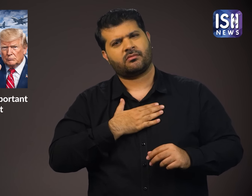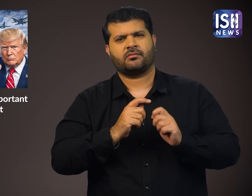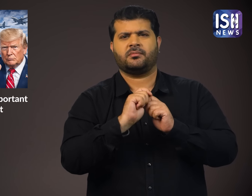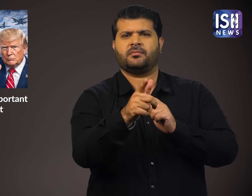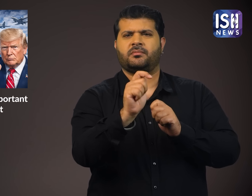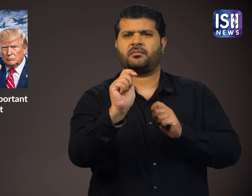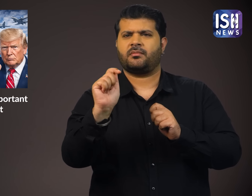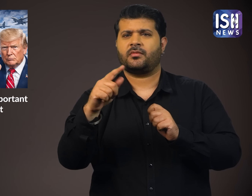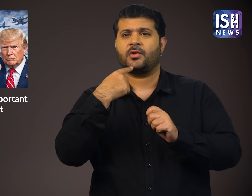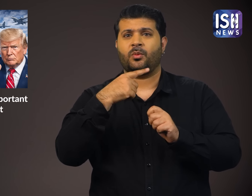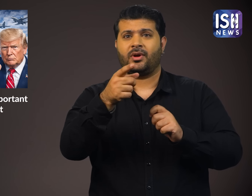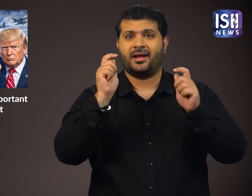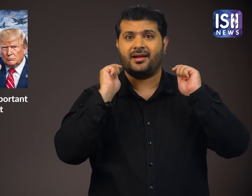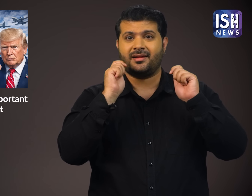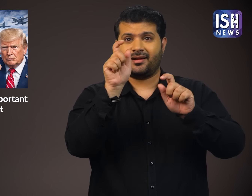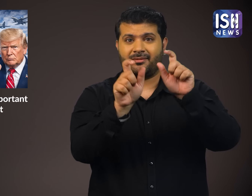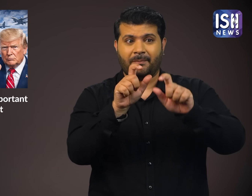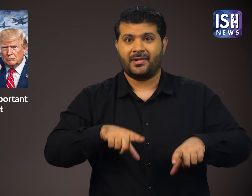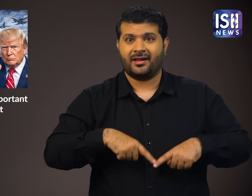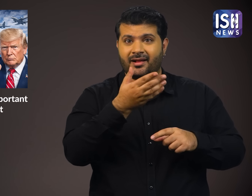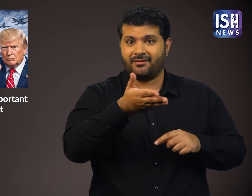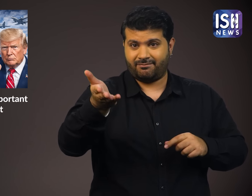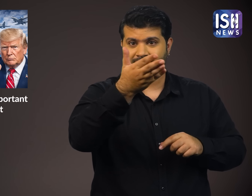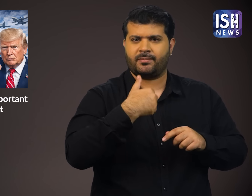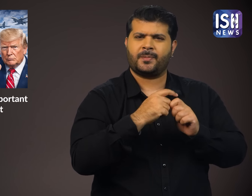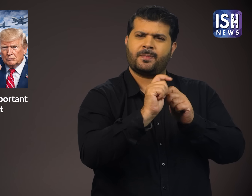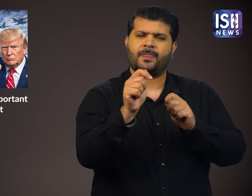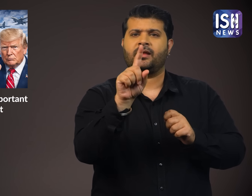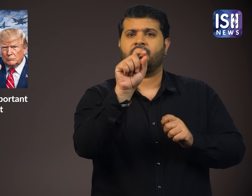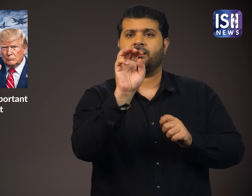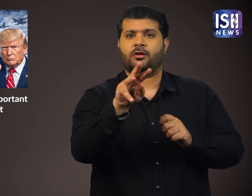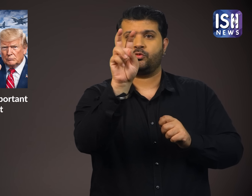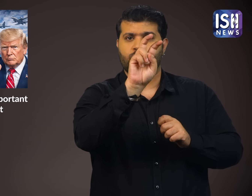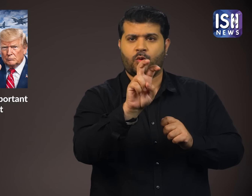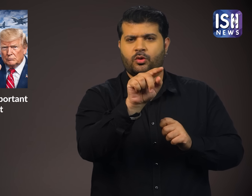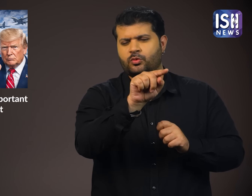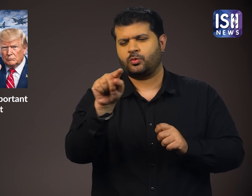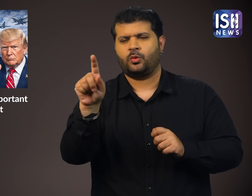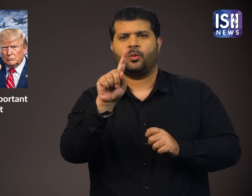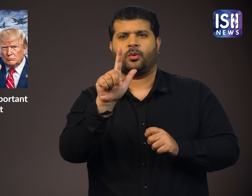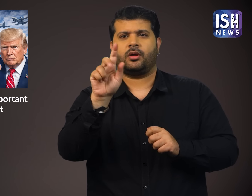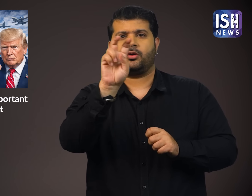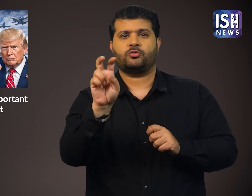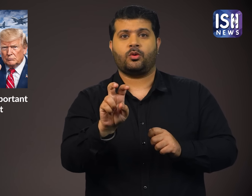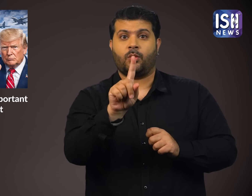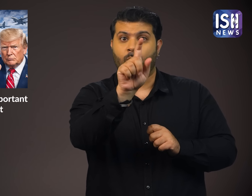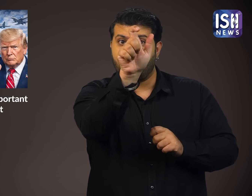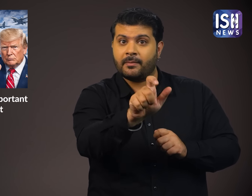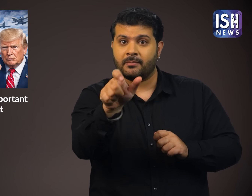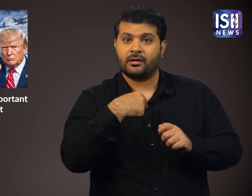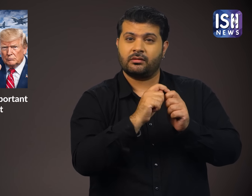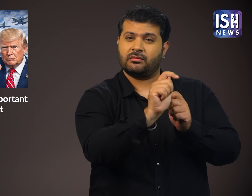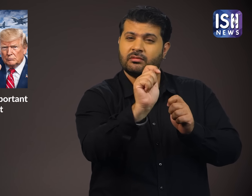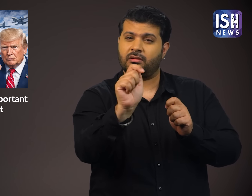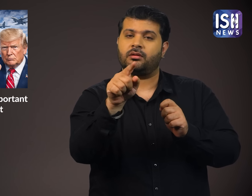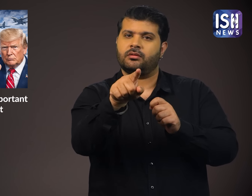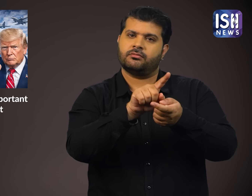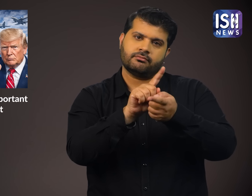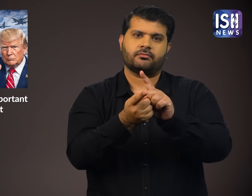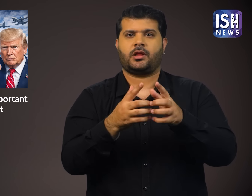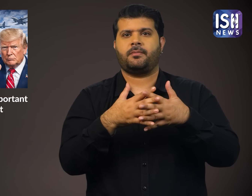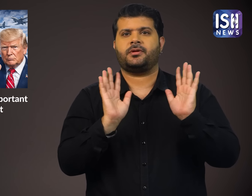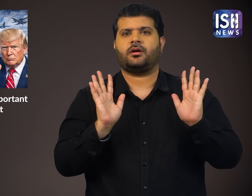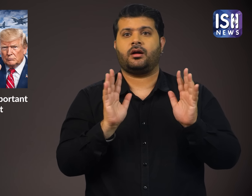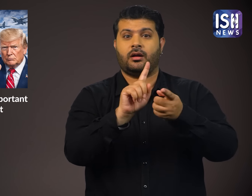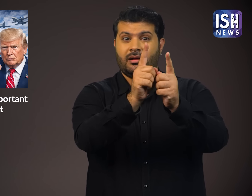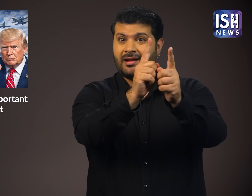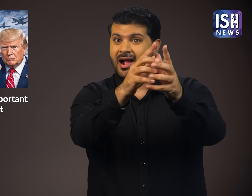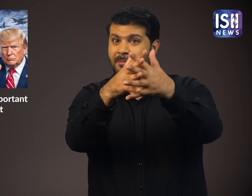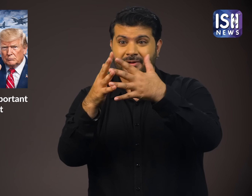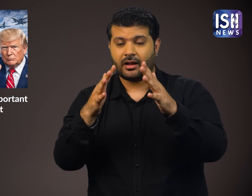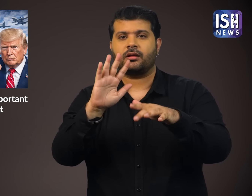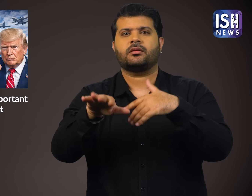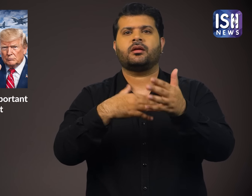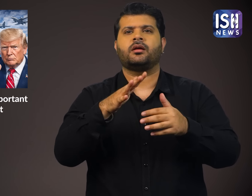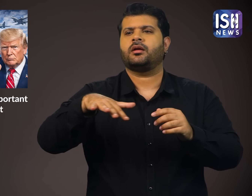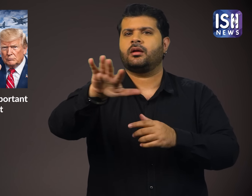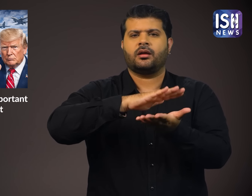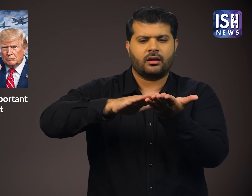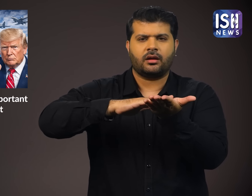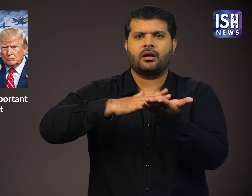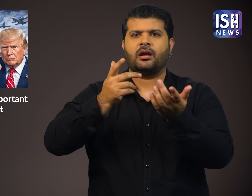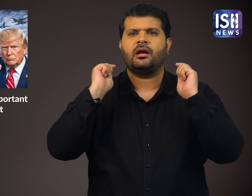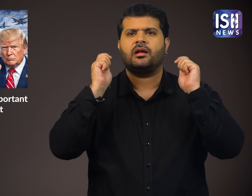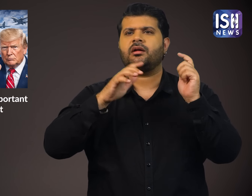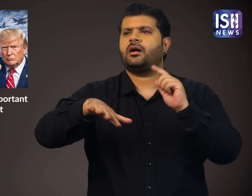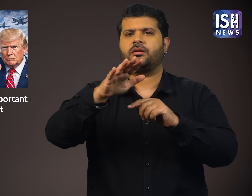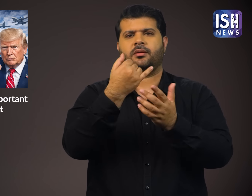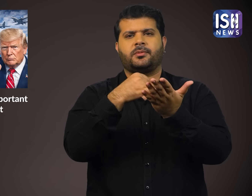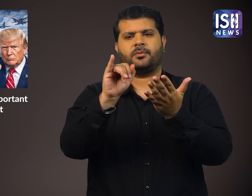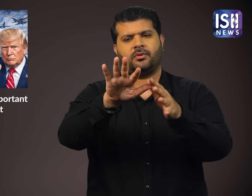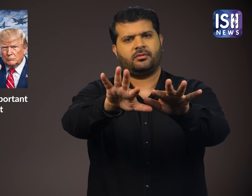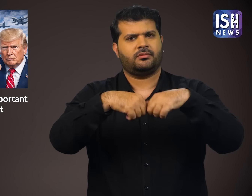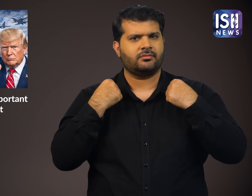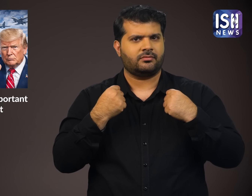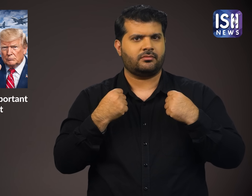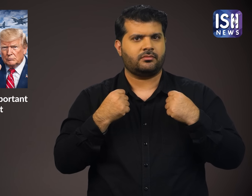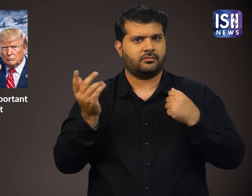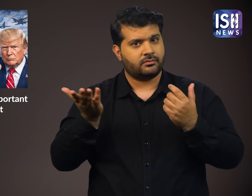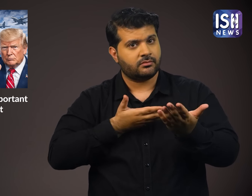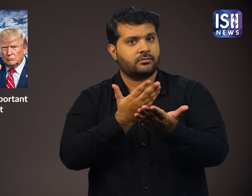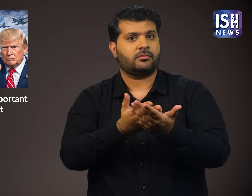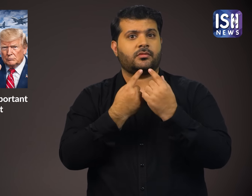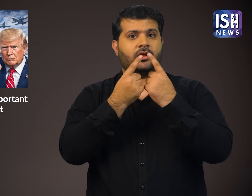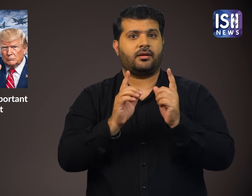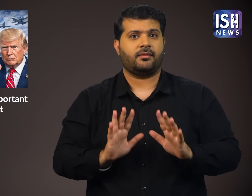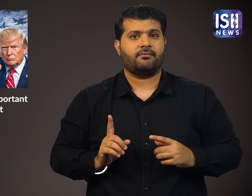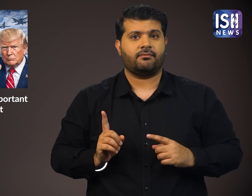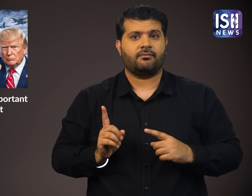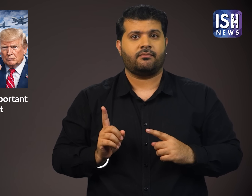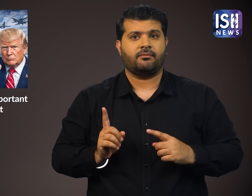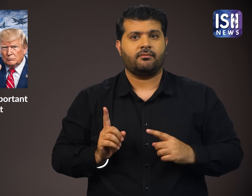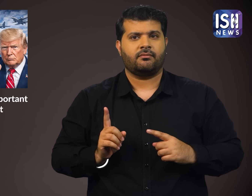$10,000 to $100,000 per person to convince the people of Greenland to join the U.S. and become its citizens.